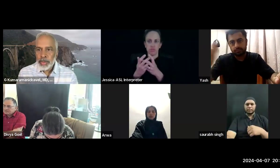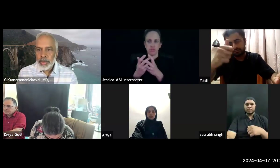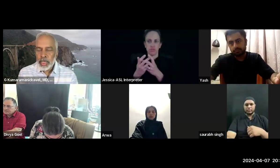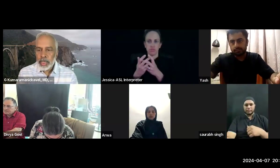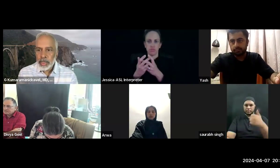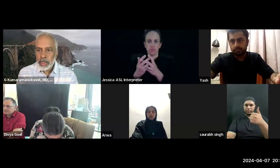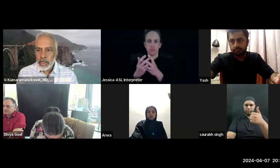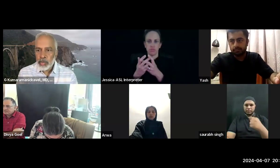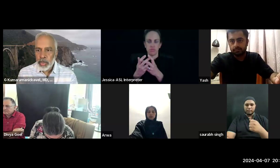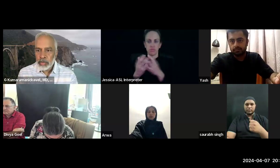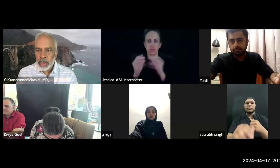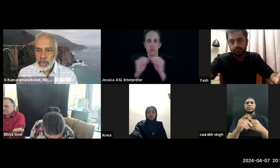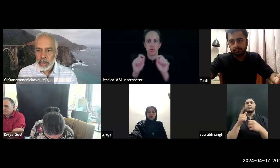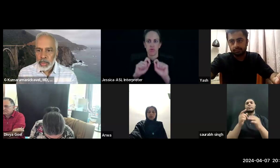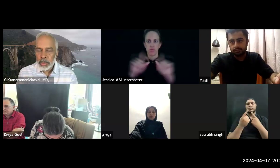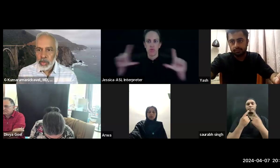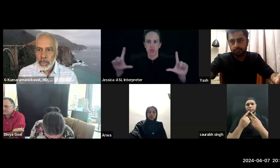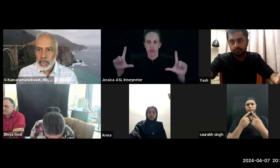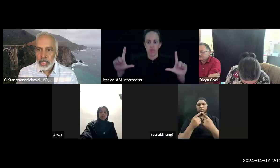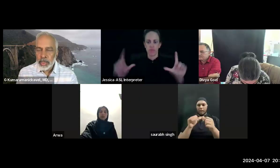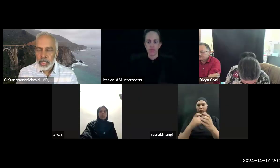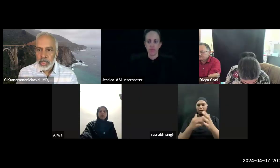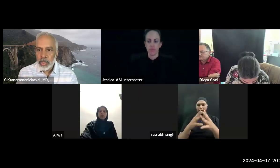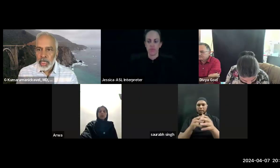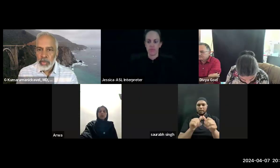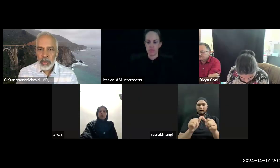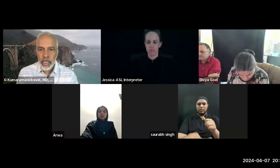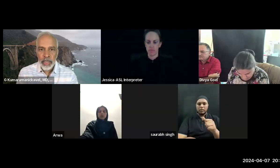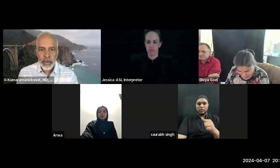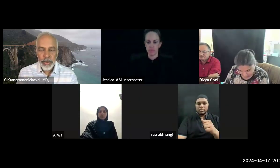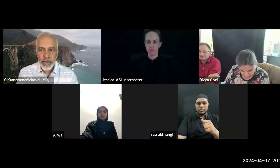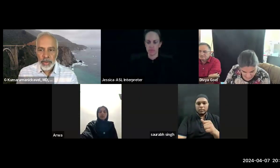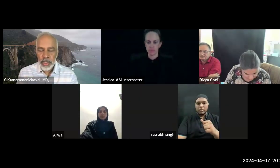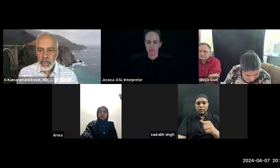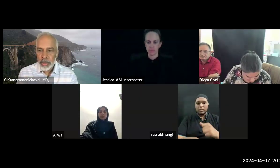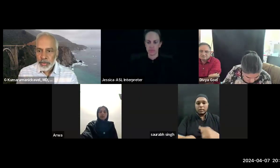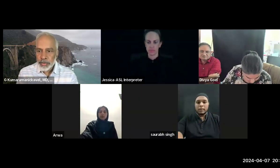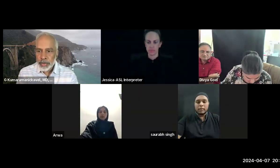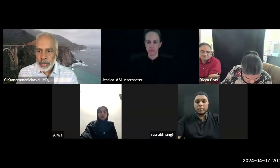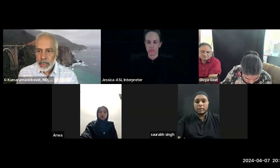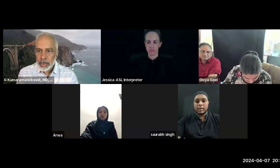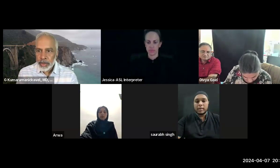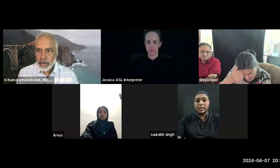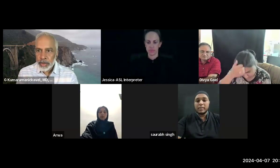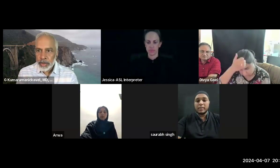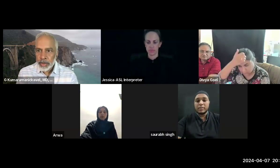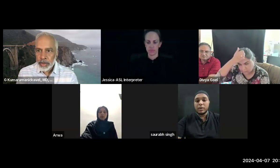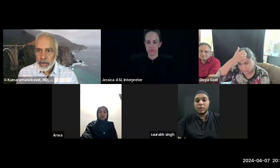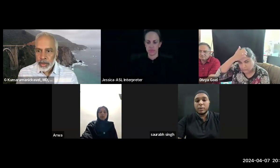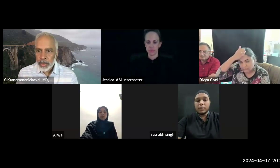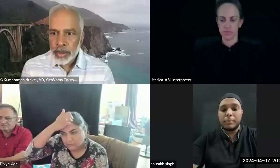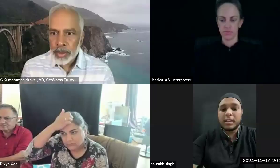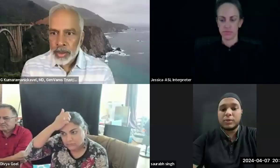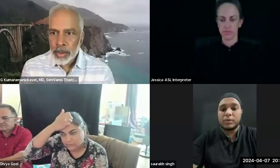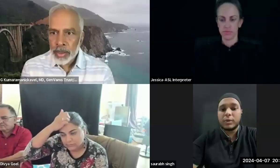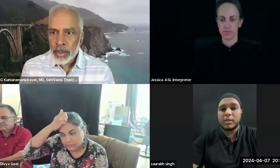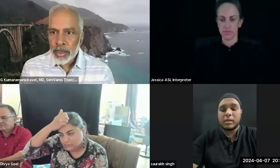so that uh it makes much good sense. Will that be okay? do you think? [Interpreter speaking] Geri, Saurabh here please switch us.